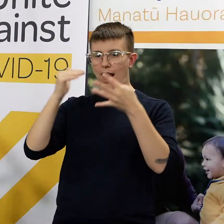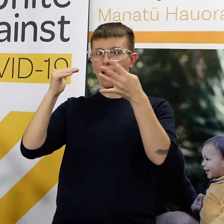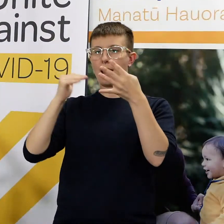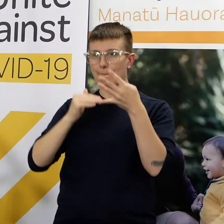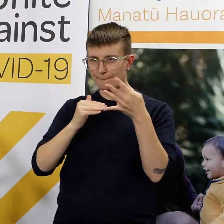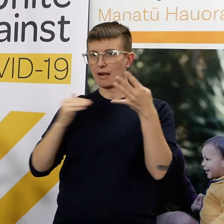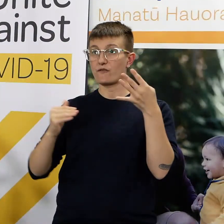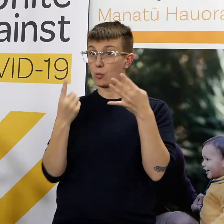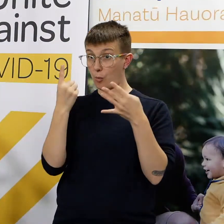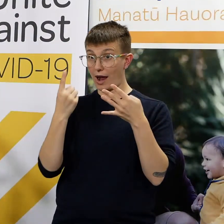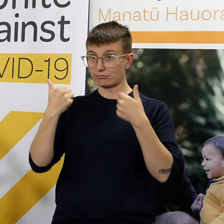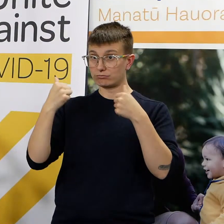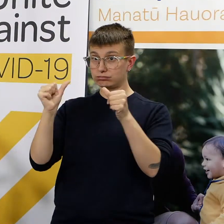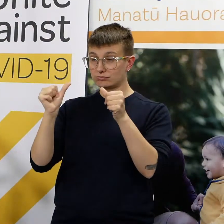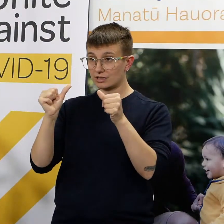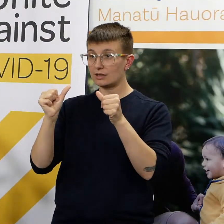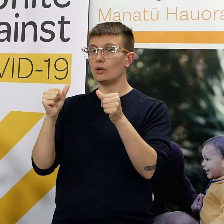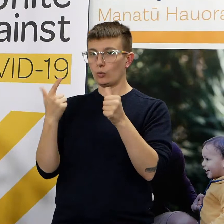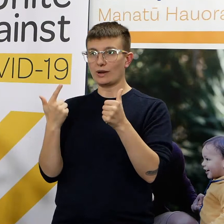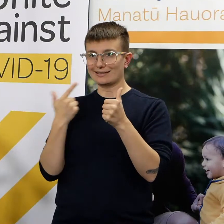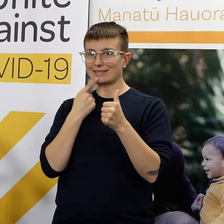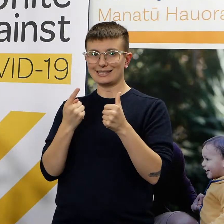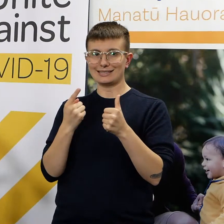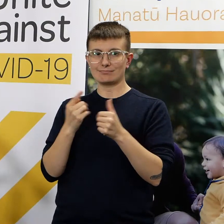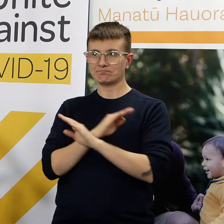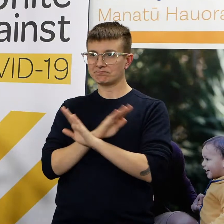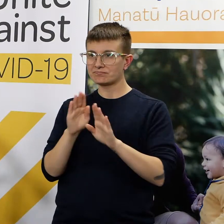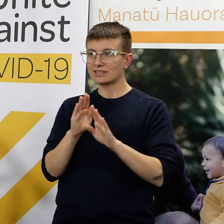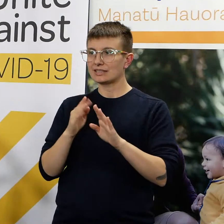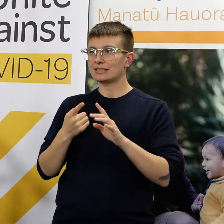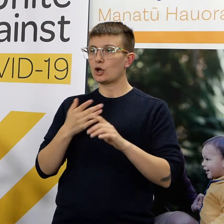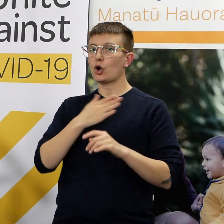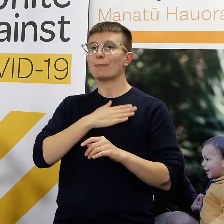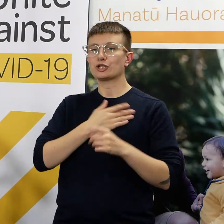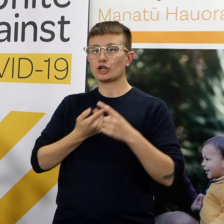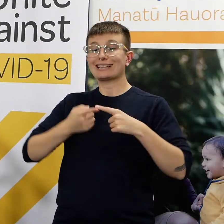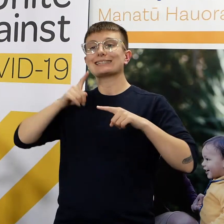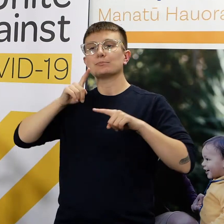so people can attend a funeral, only to perhaps visit a dying